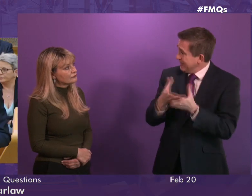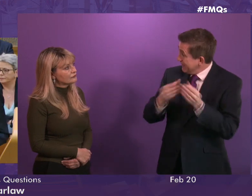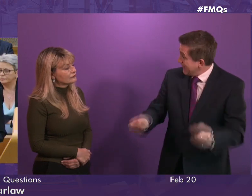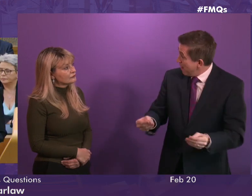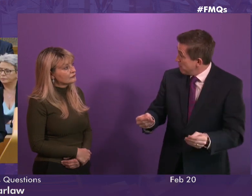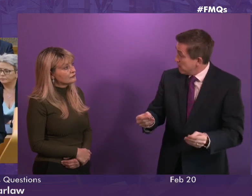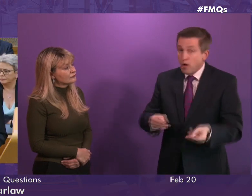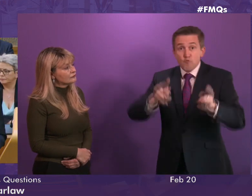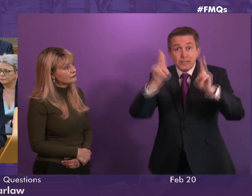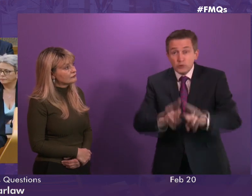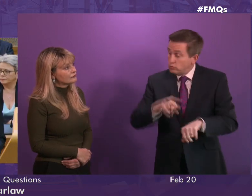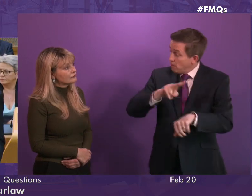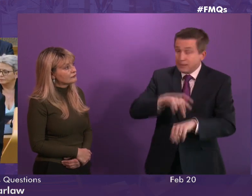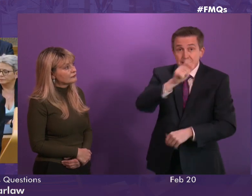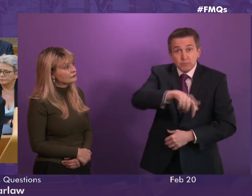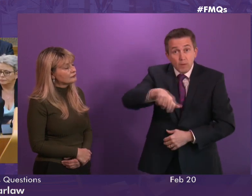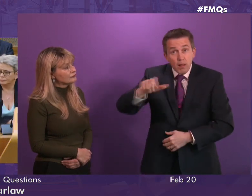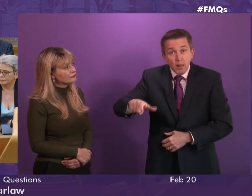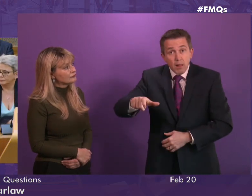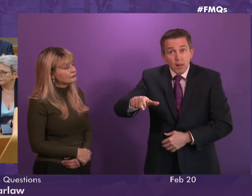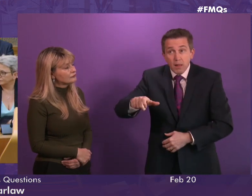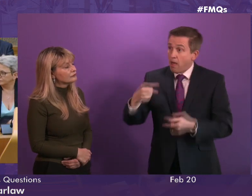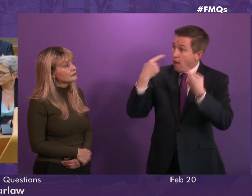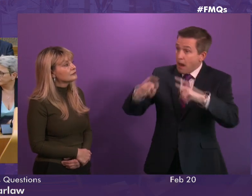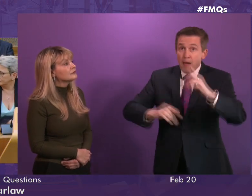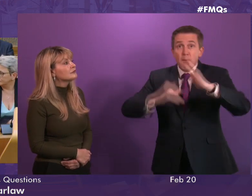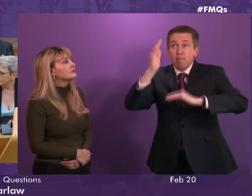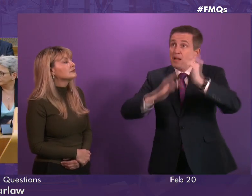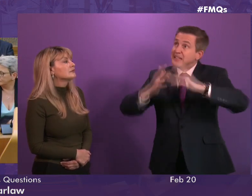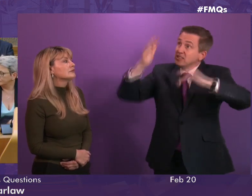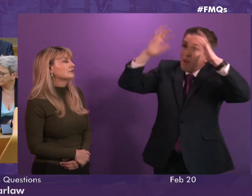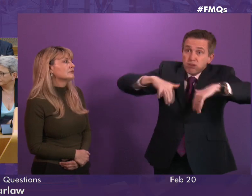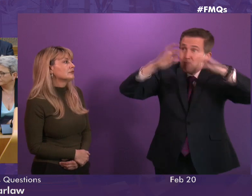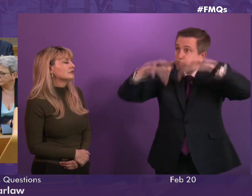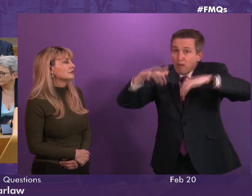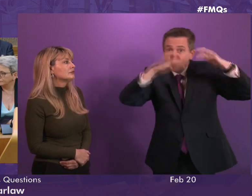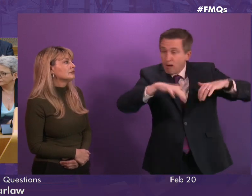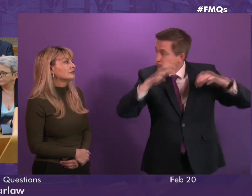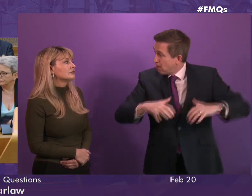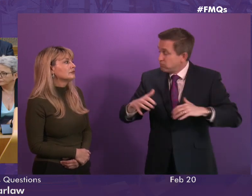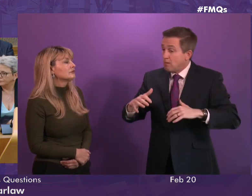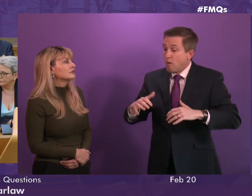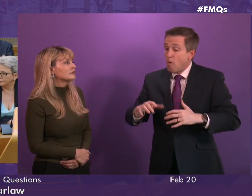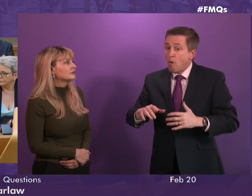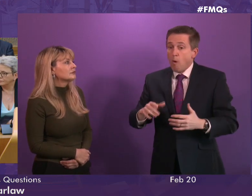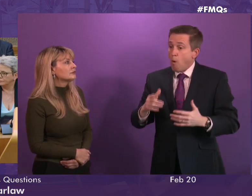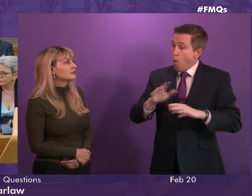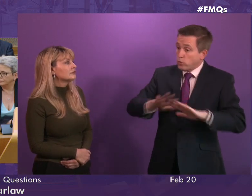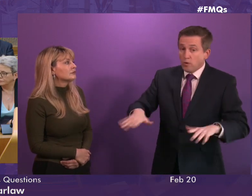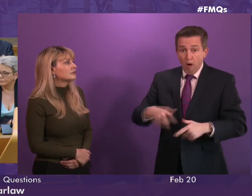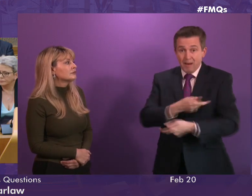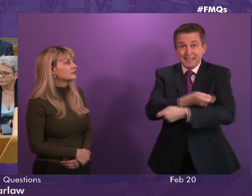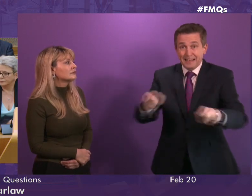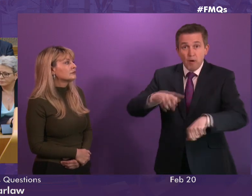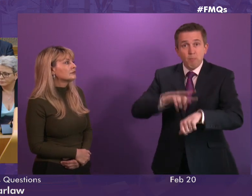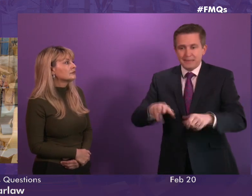officer numbers, continue to let the ceilings fall down in police stations and much else besides, or fail to issue essential equipment?